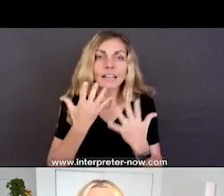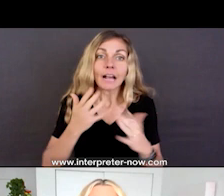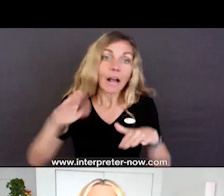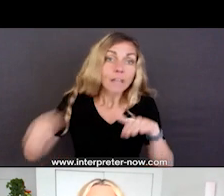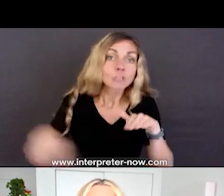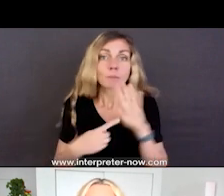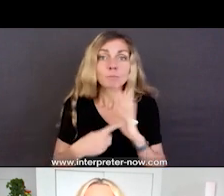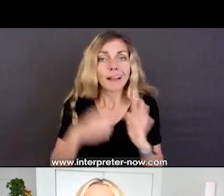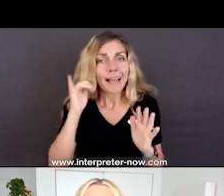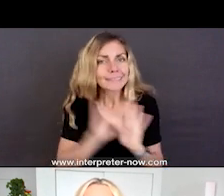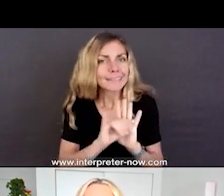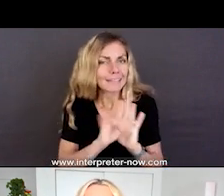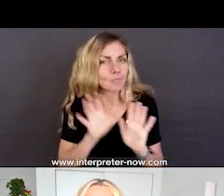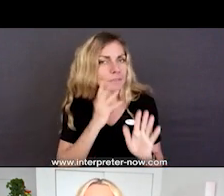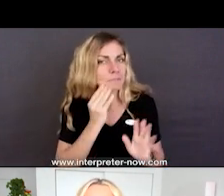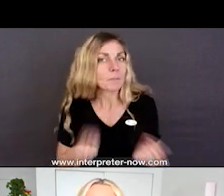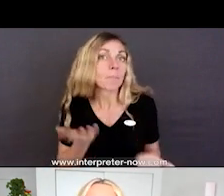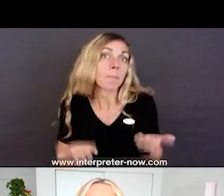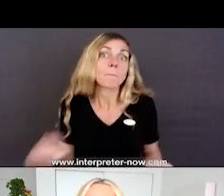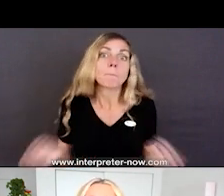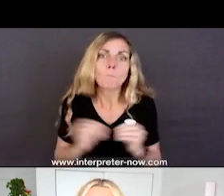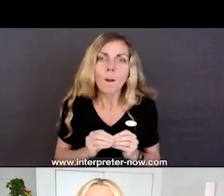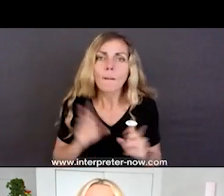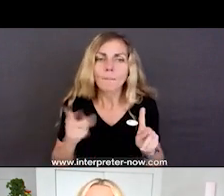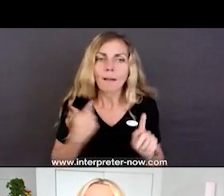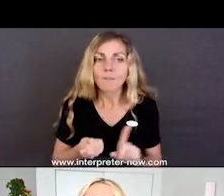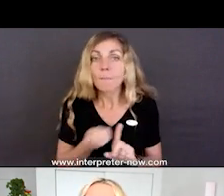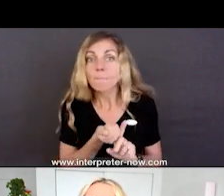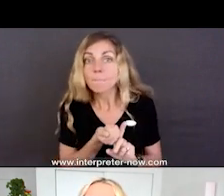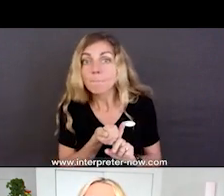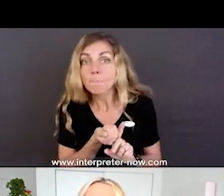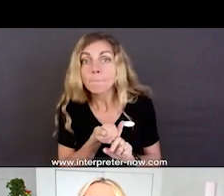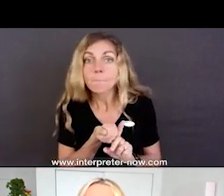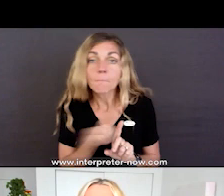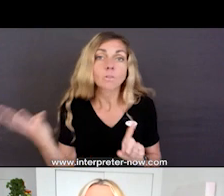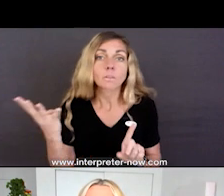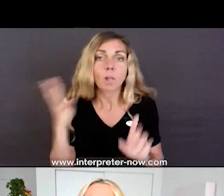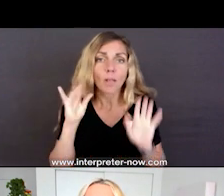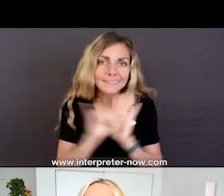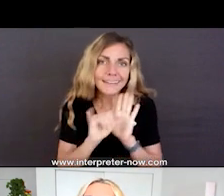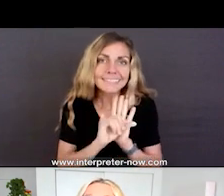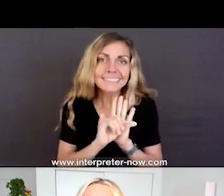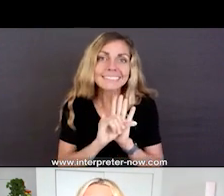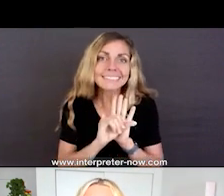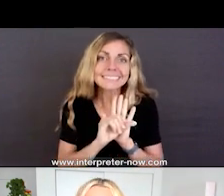So people who have multiple identities or aspects of identity where they are marginalized,